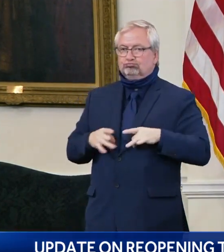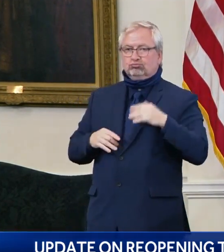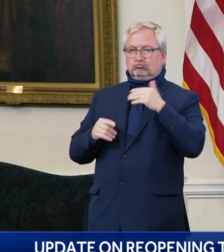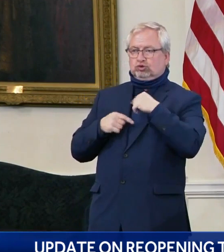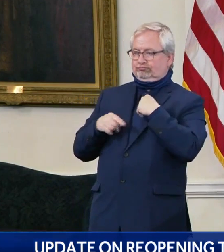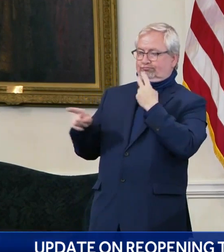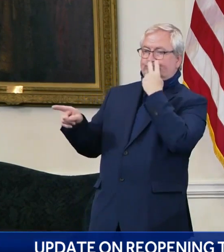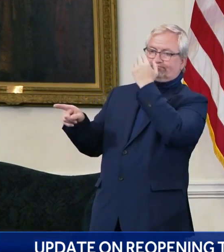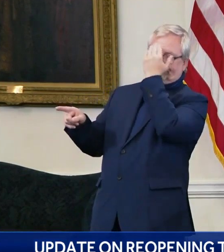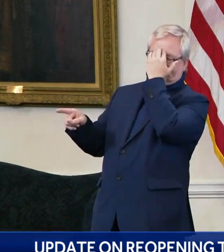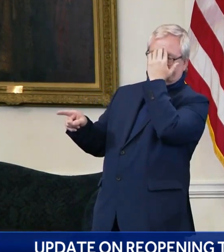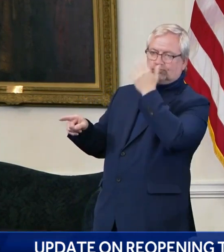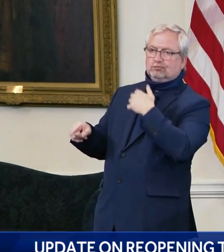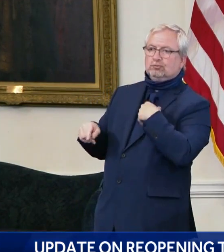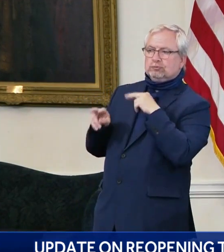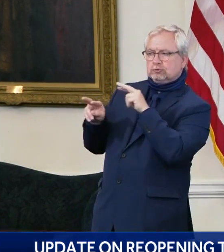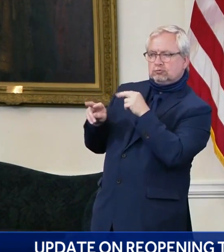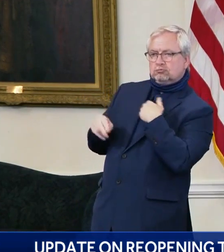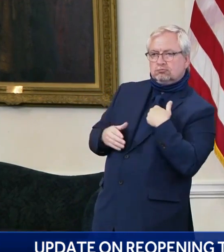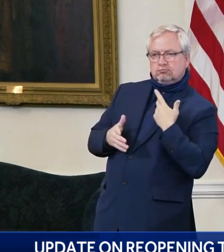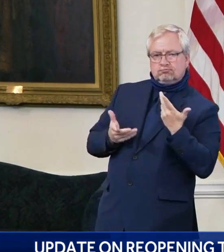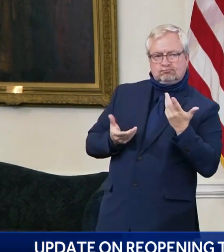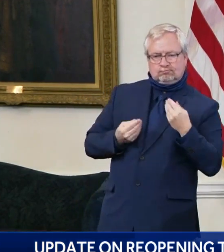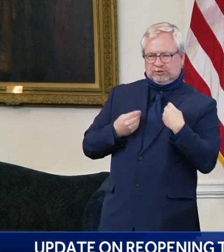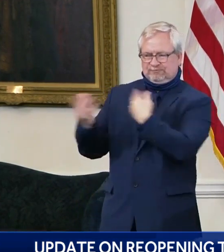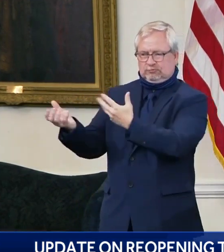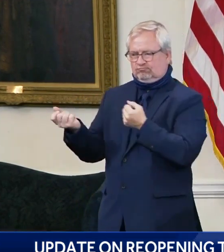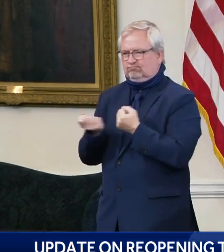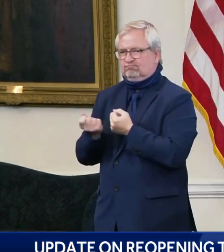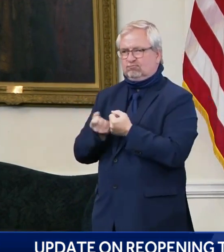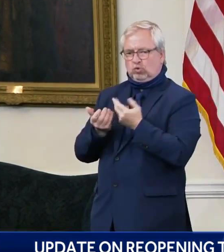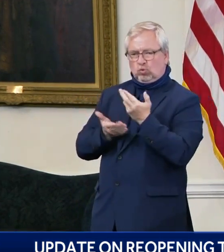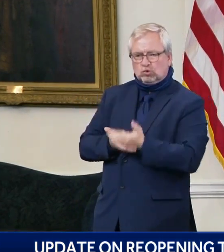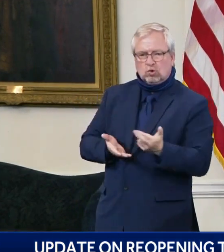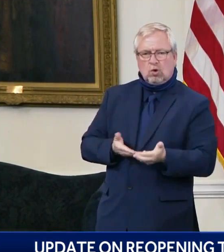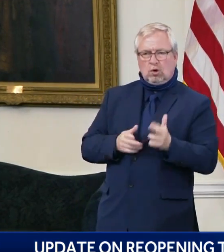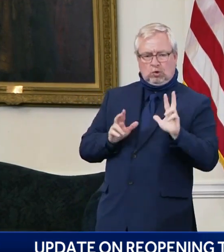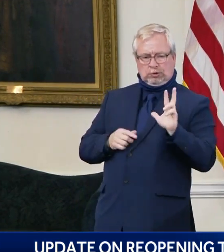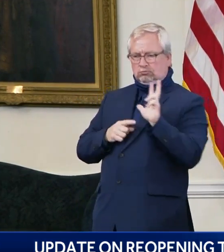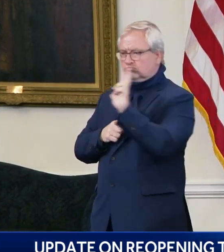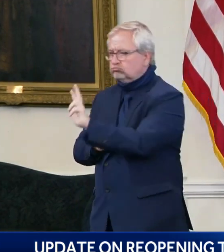THEY DO HAVE OUR HIGHEST INFECTION RATE AND OUR HIGHEST NUMBER OF CASES.